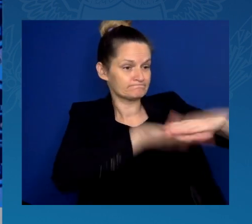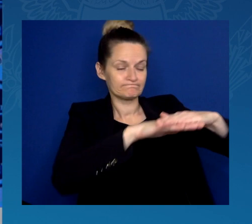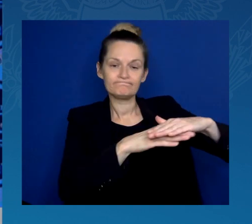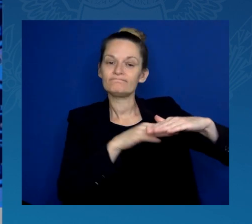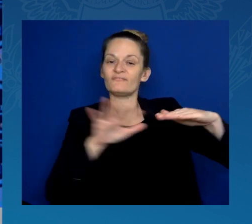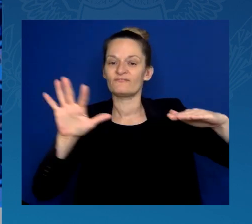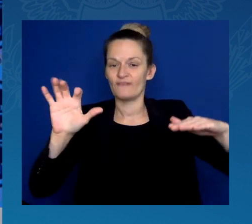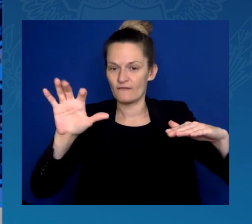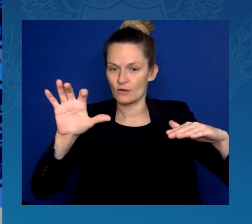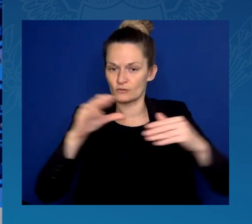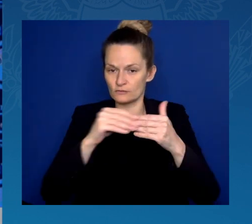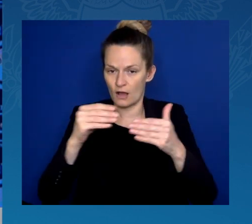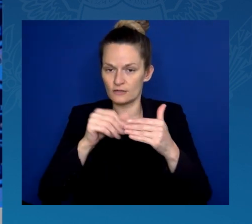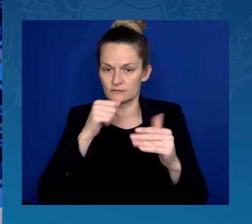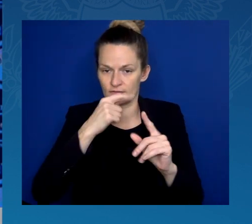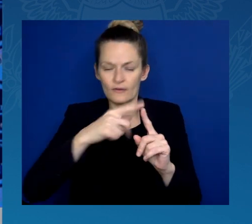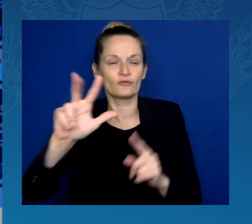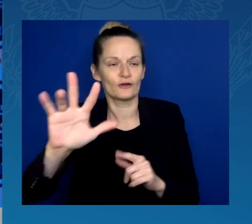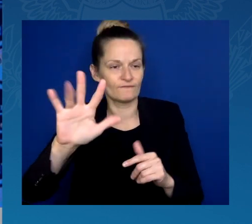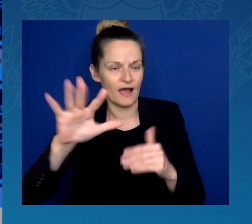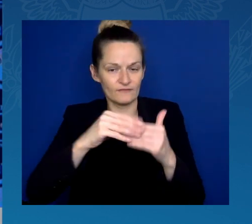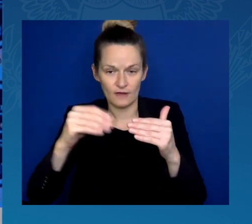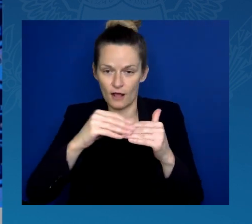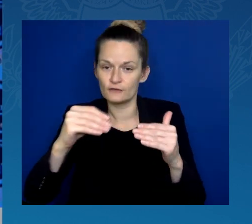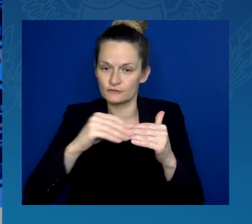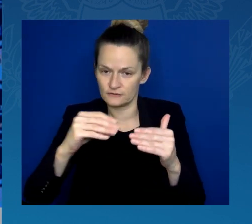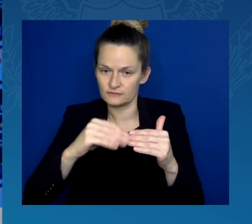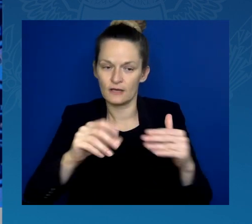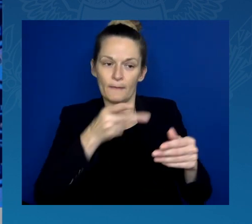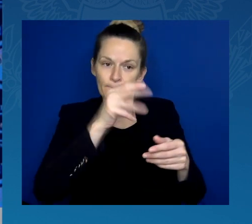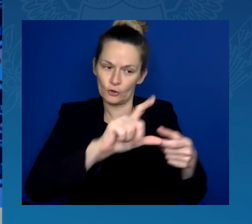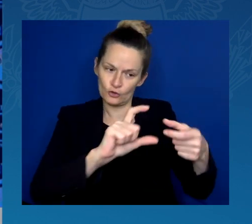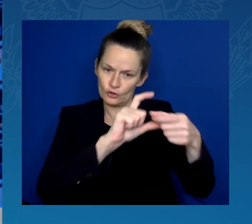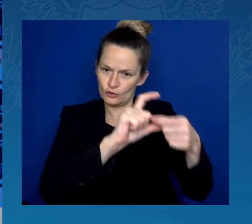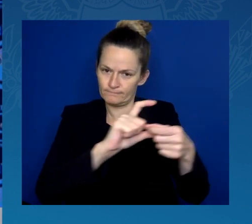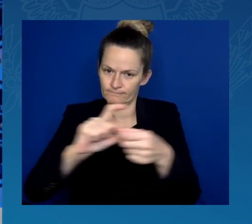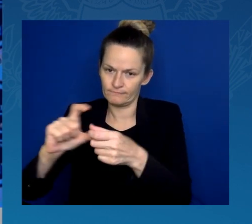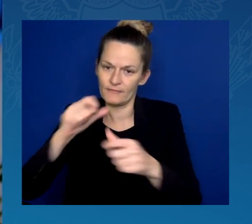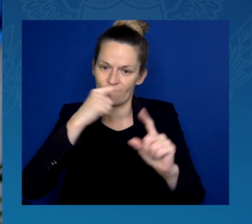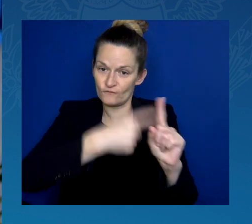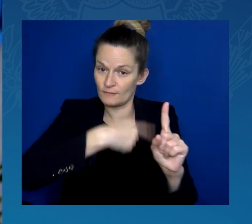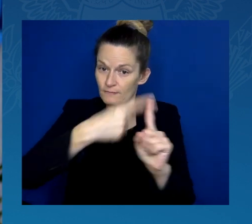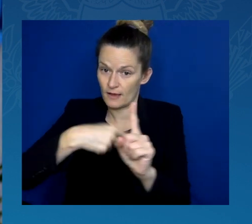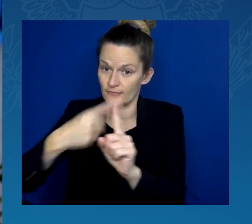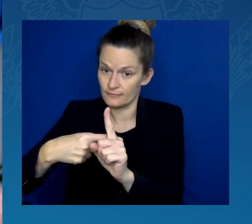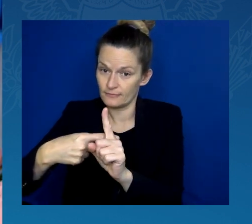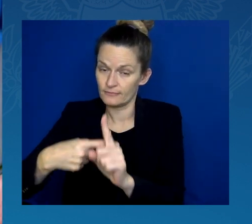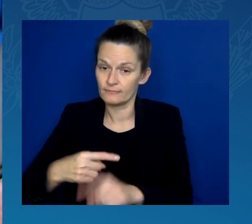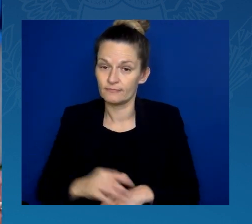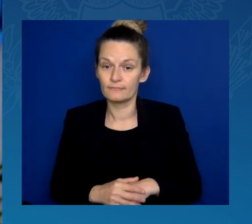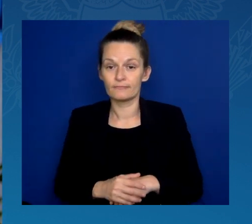by an average of $800 a year; and allow -- I'm saying to a bunch of labor leaders --